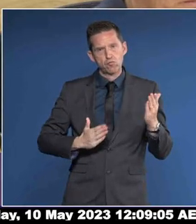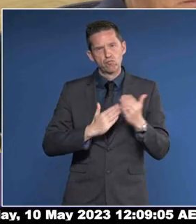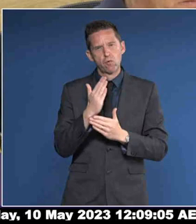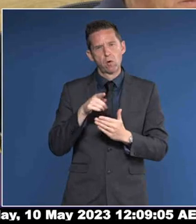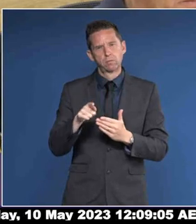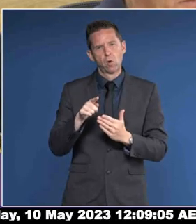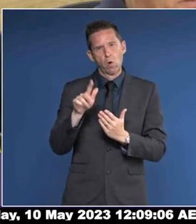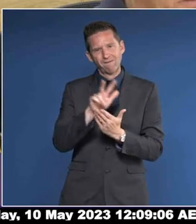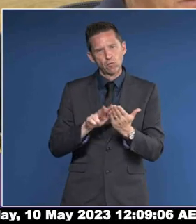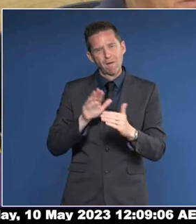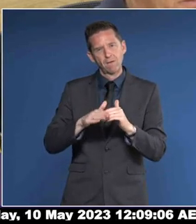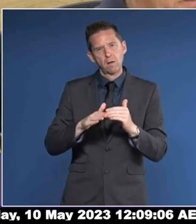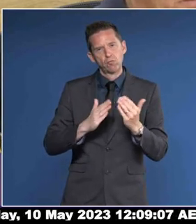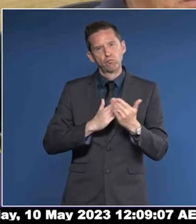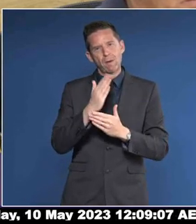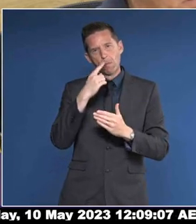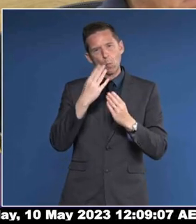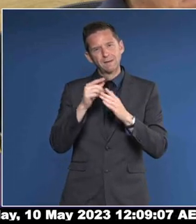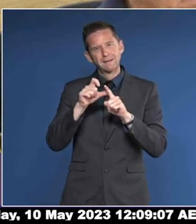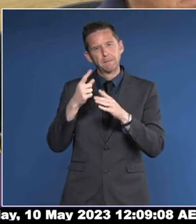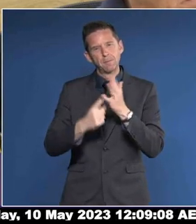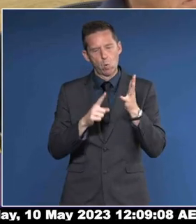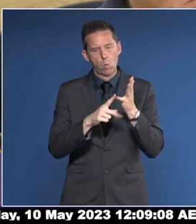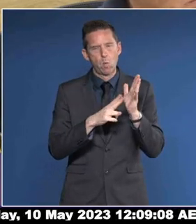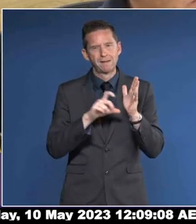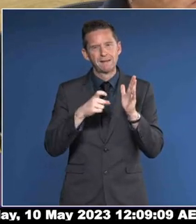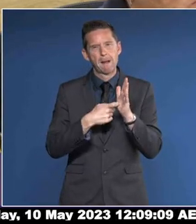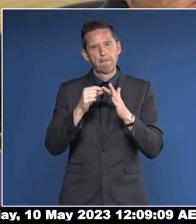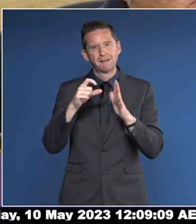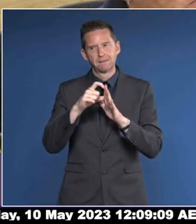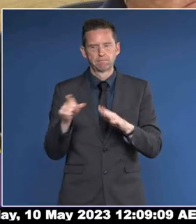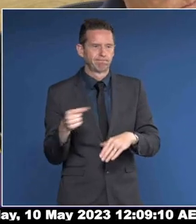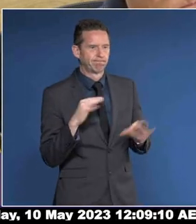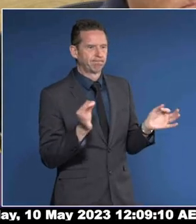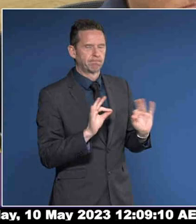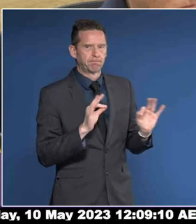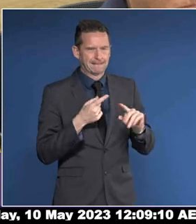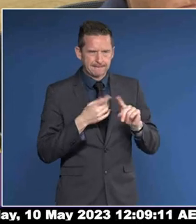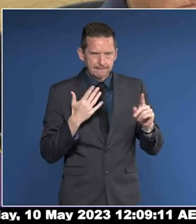Not specifically, no. When you say 'not specifically', what do you mean by not specifically. I should have said no.